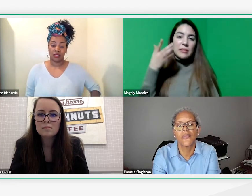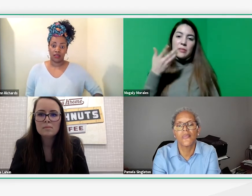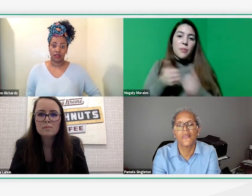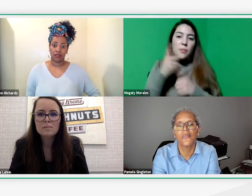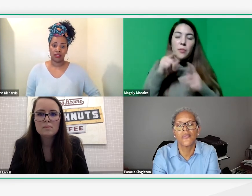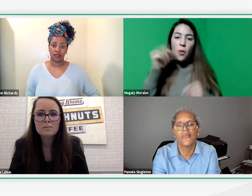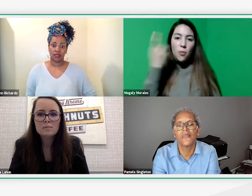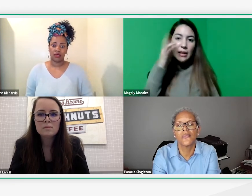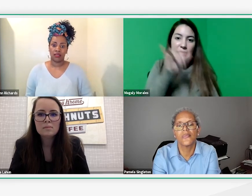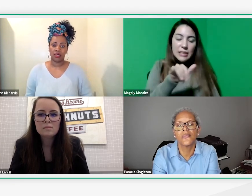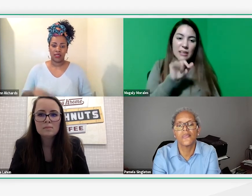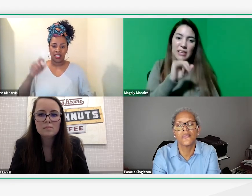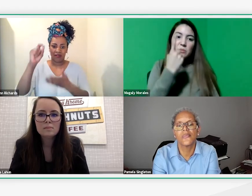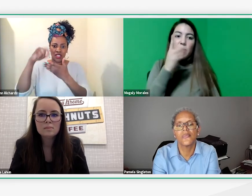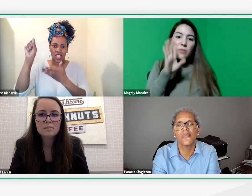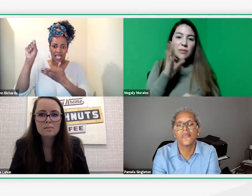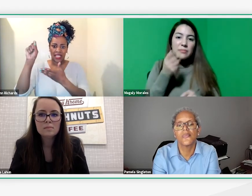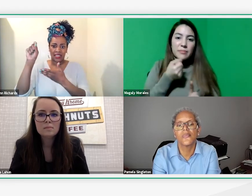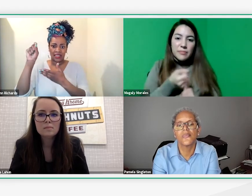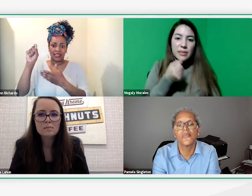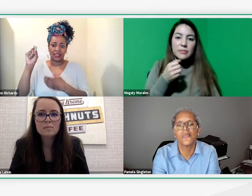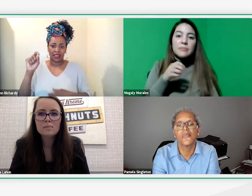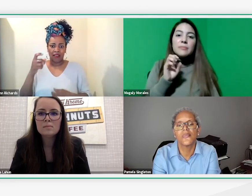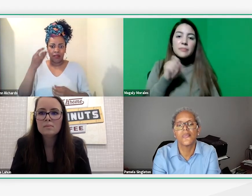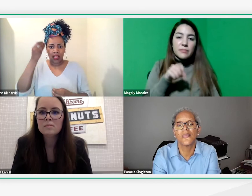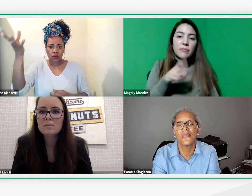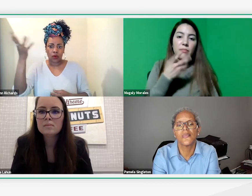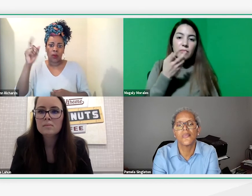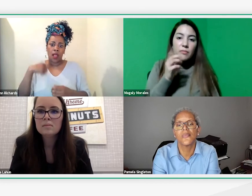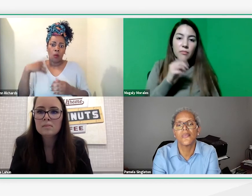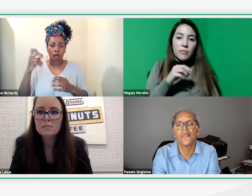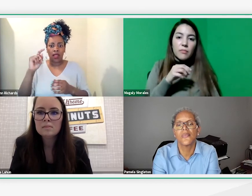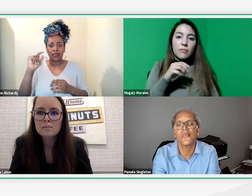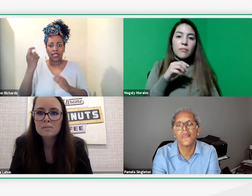also comes from the federal government. So a lot of people don't realize that information